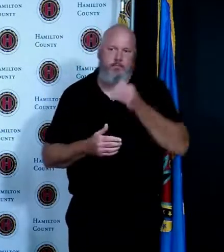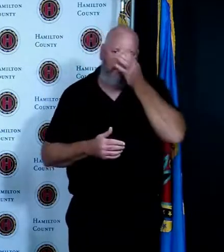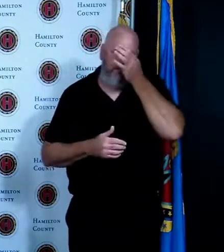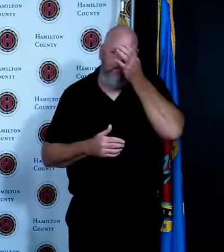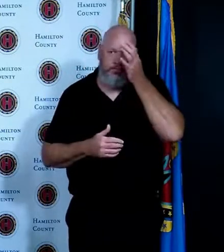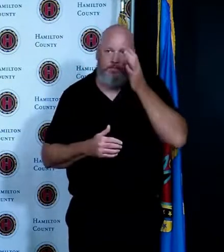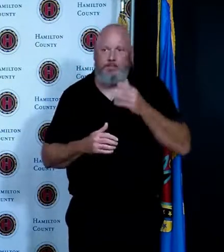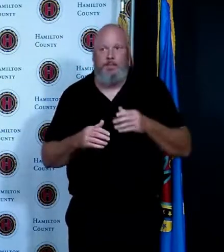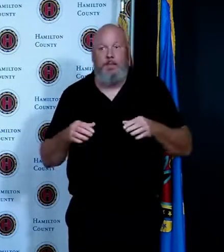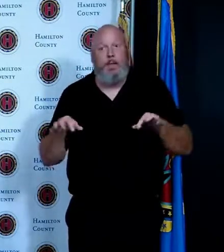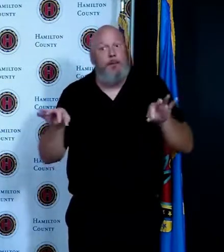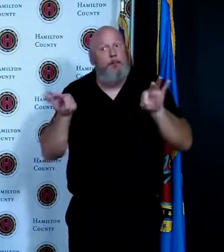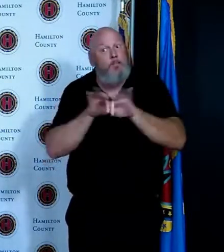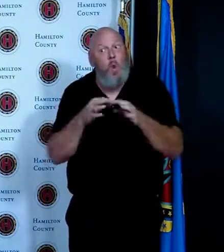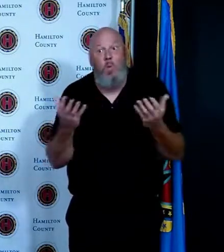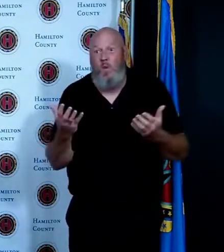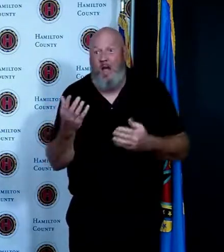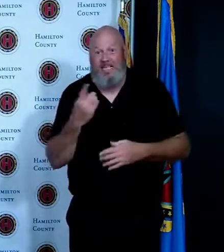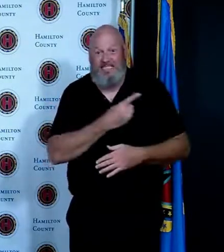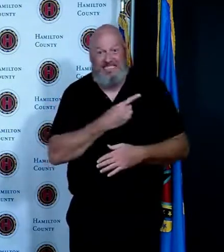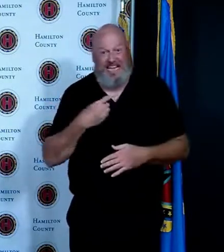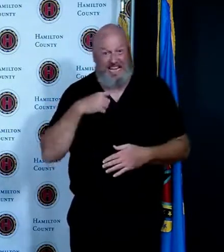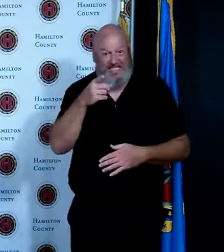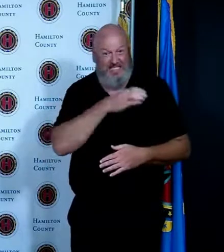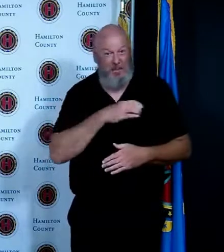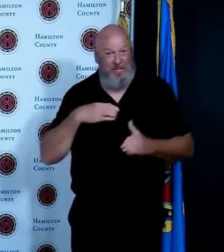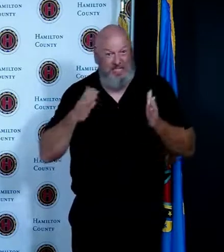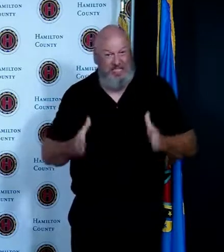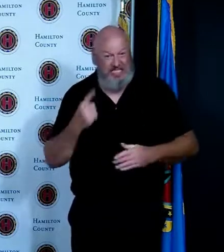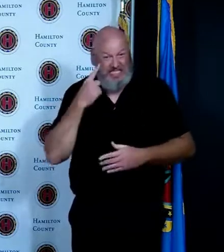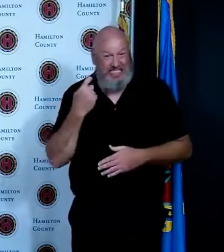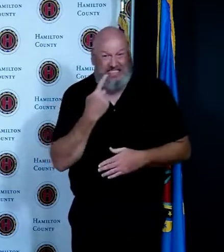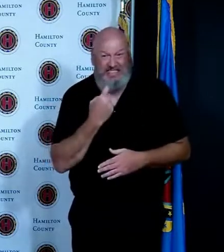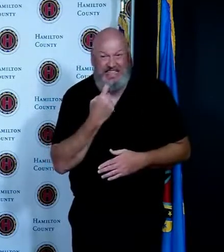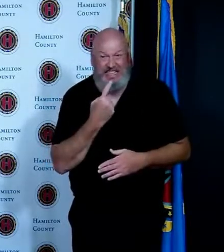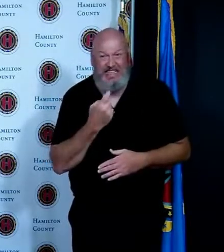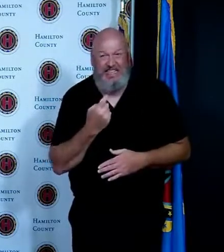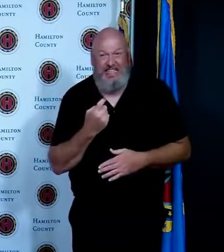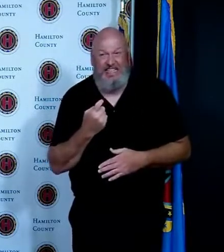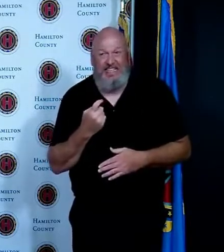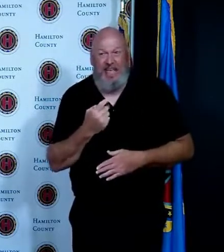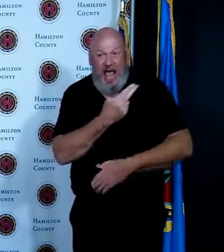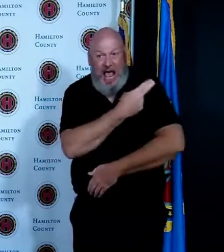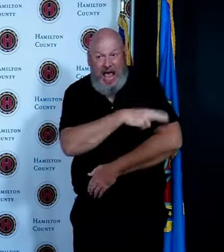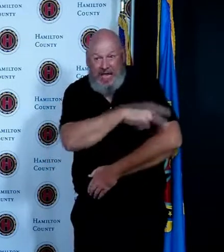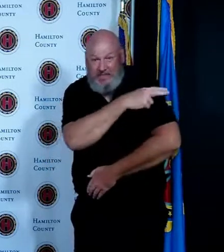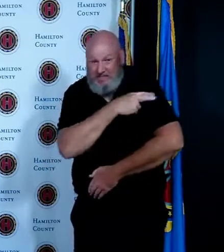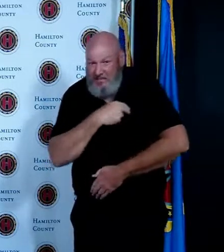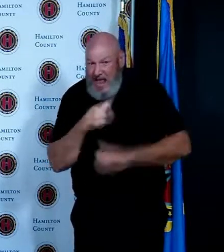also looking at hospital administrations back there are now